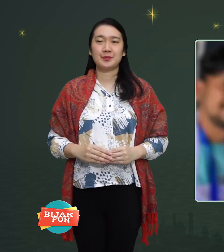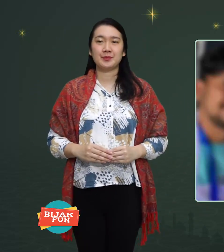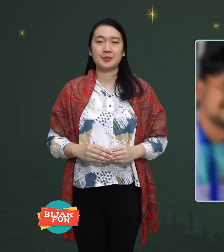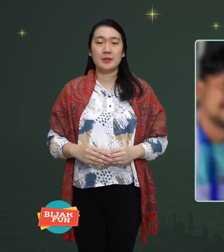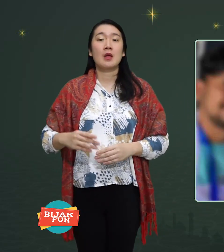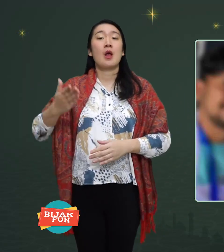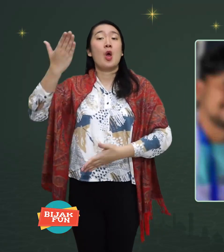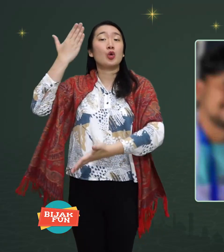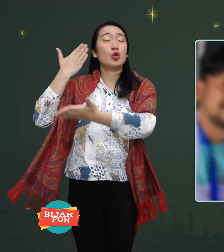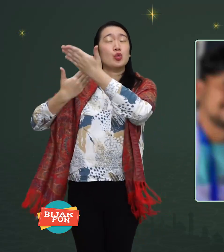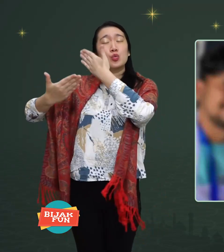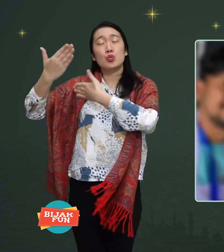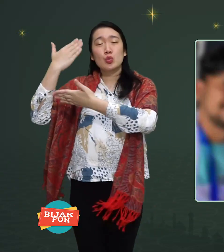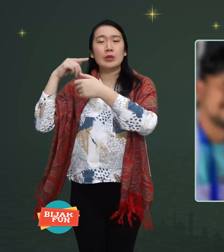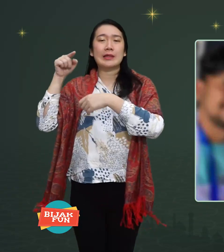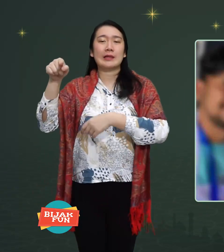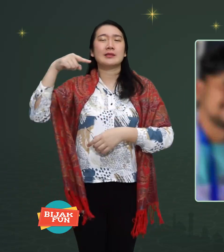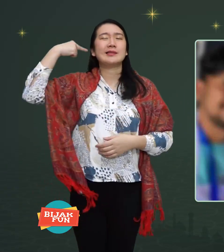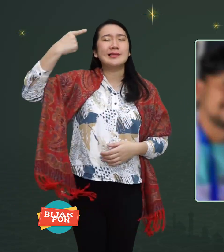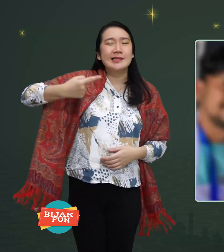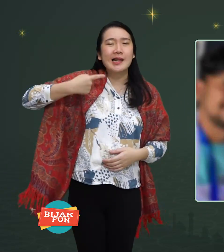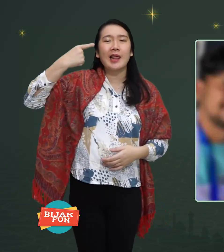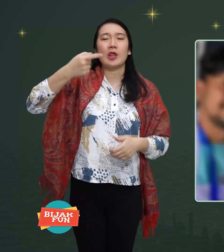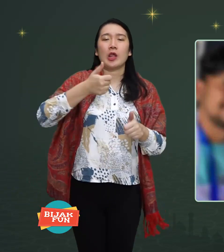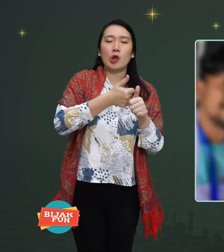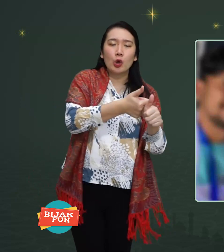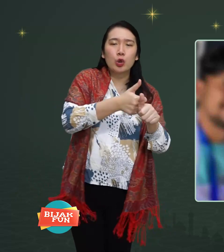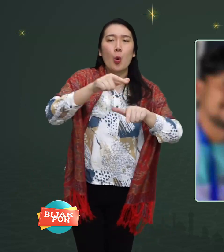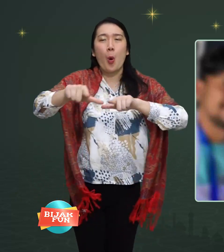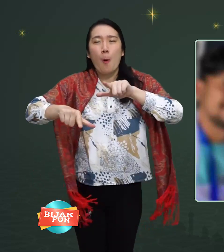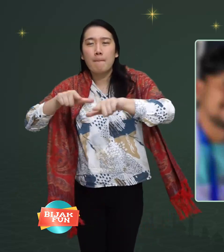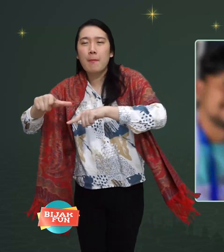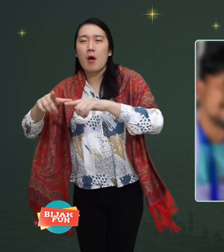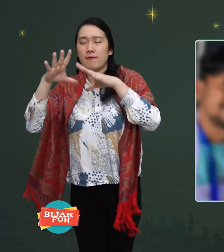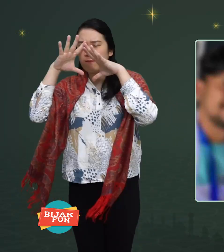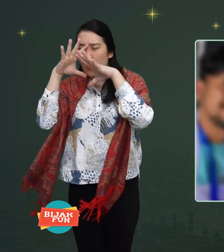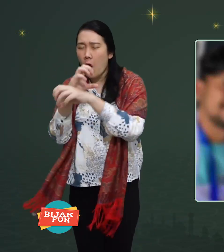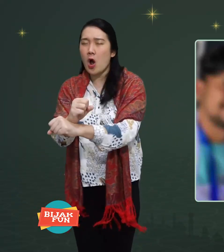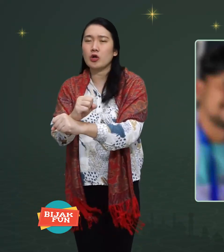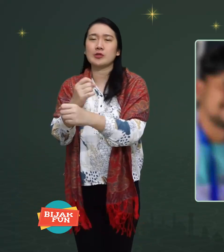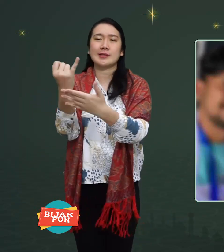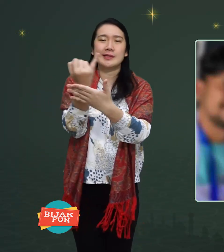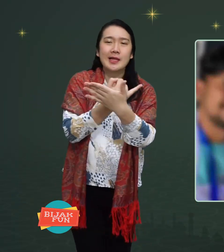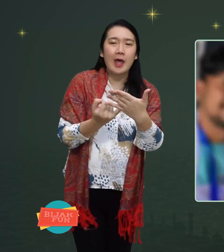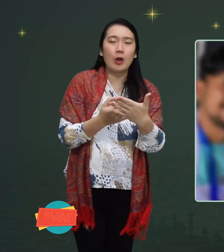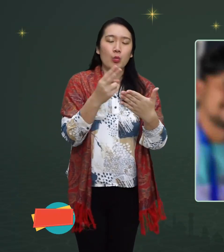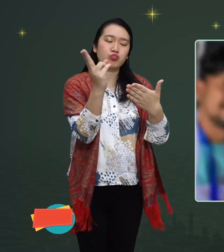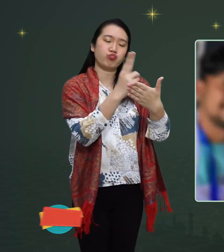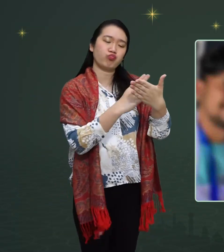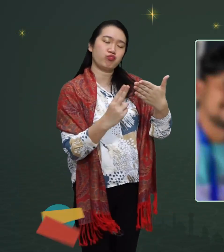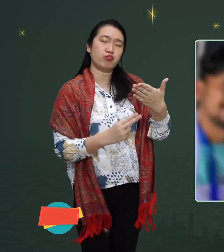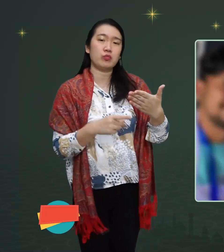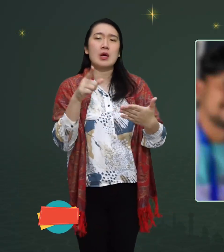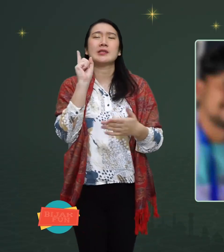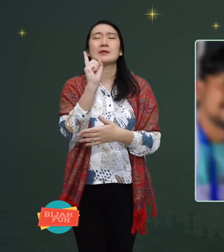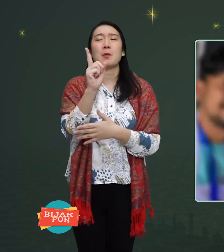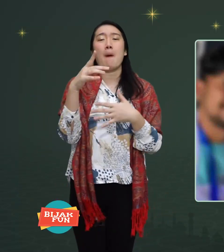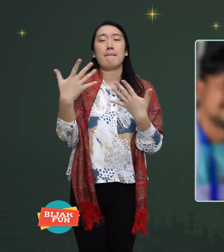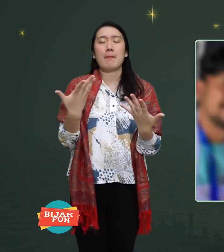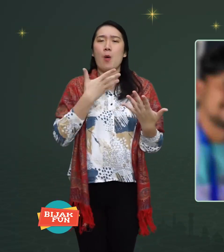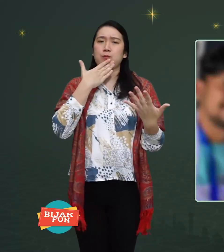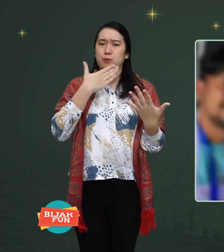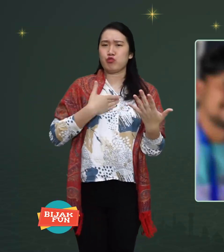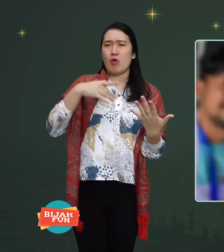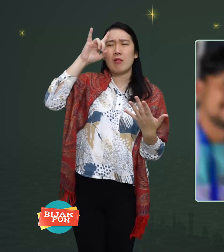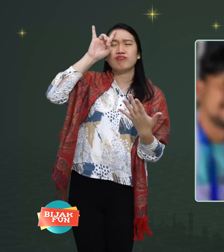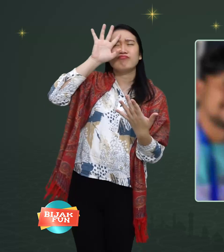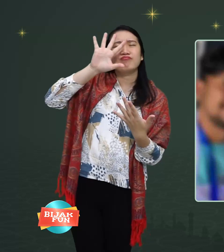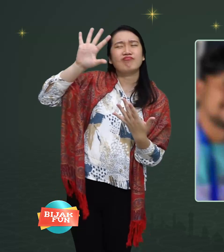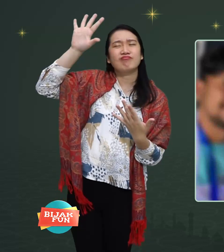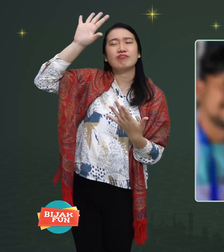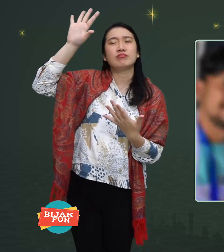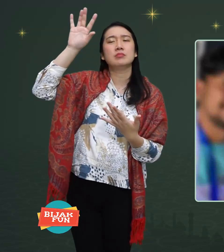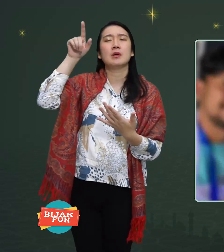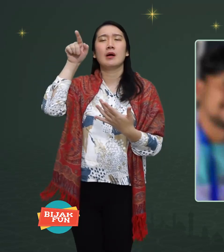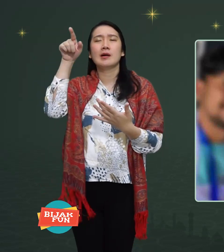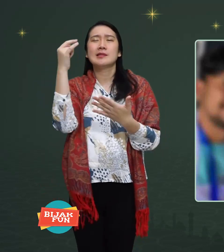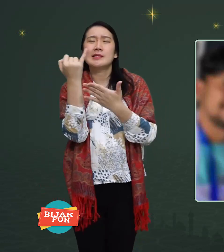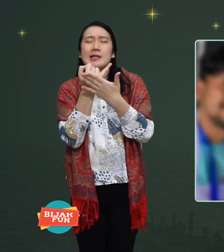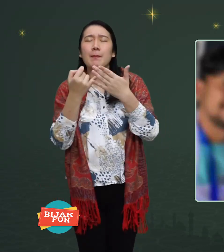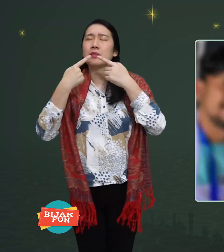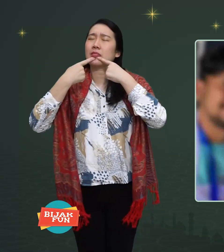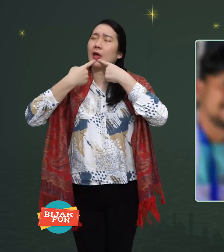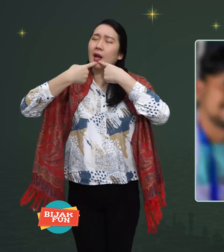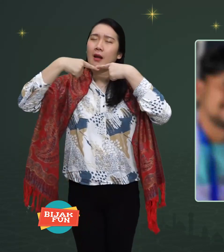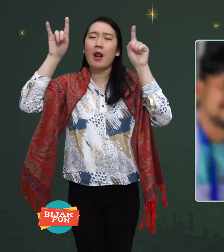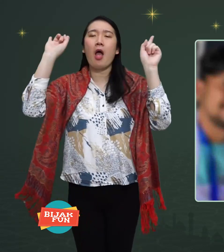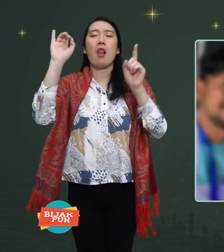In the past, he often took part in competitions that focused on painting because you have a dream of becoming a famous artist,